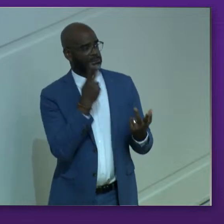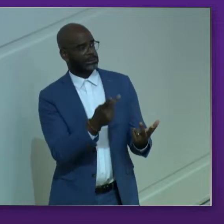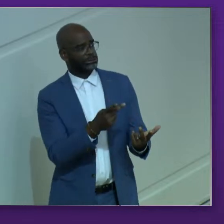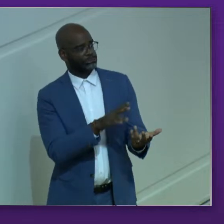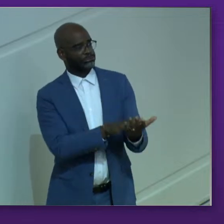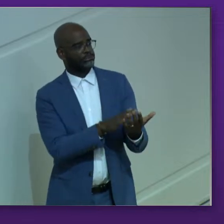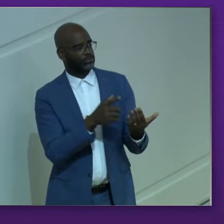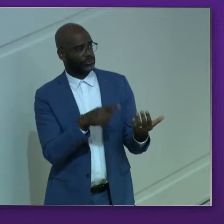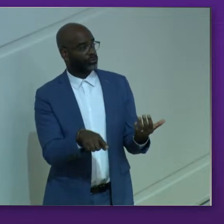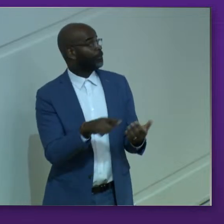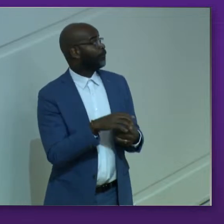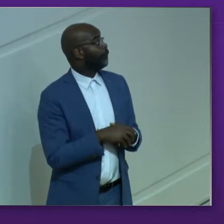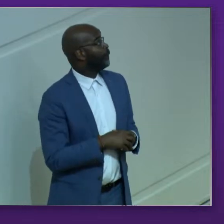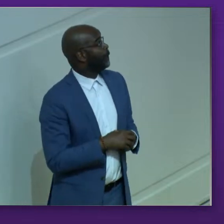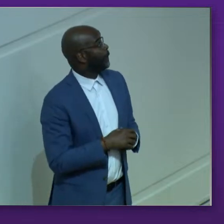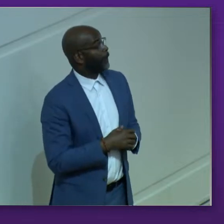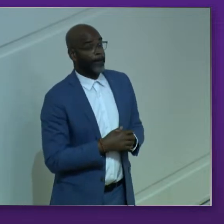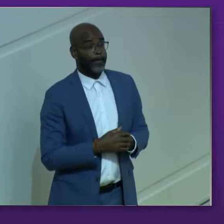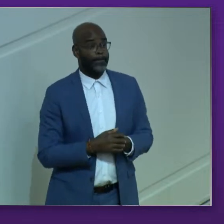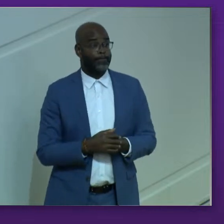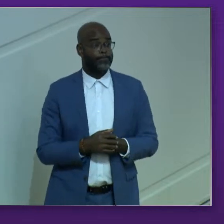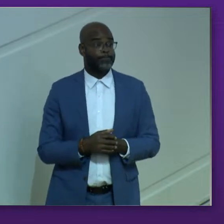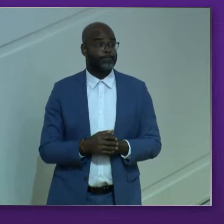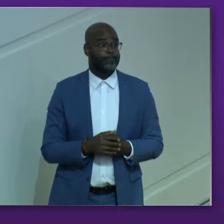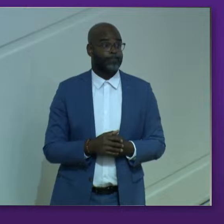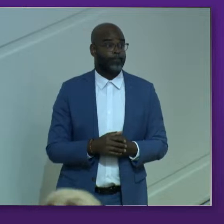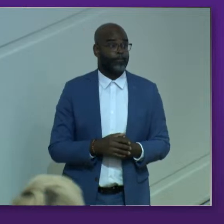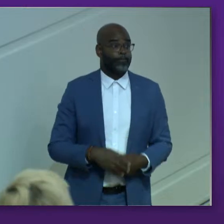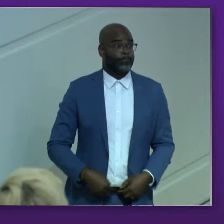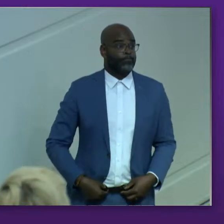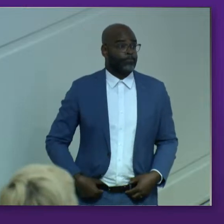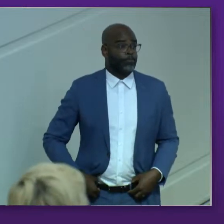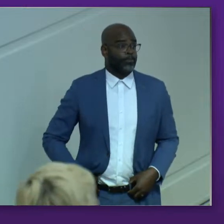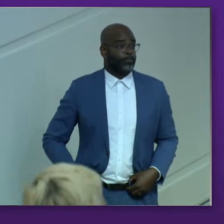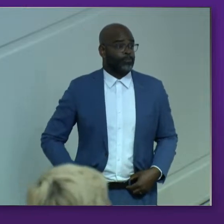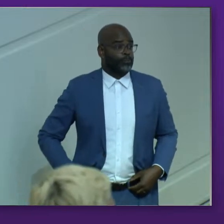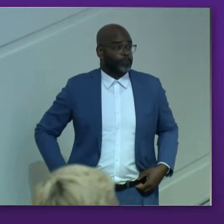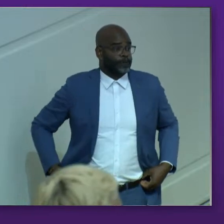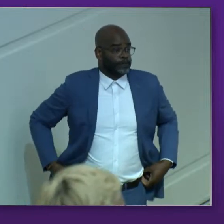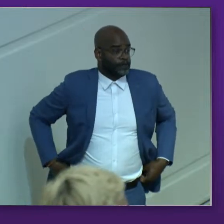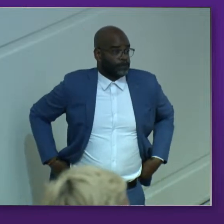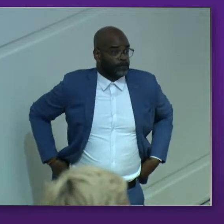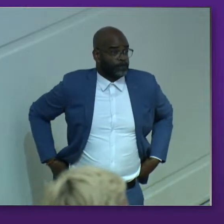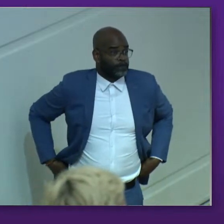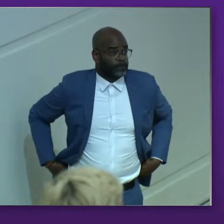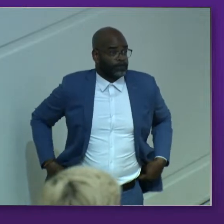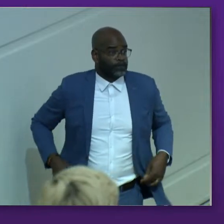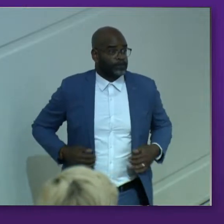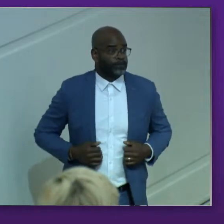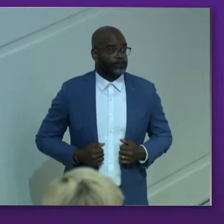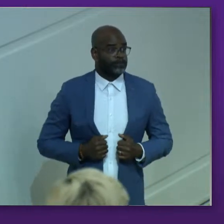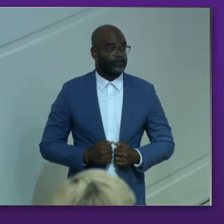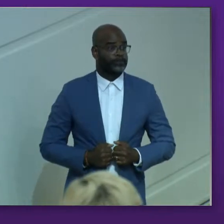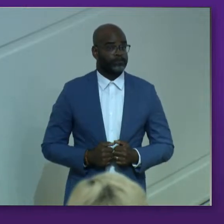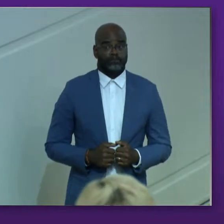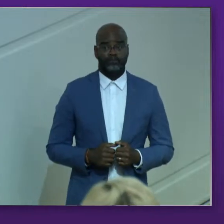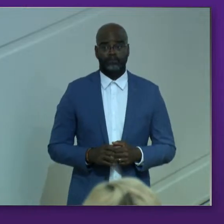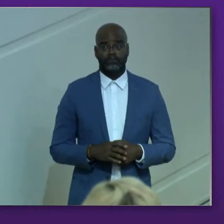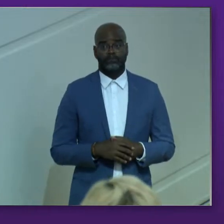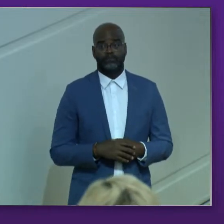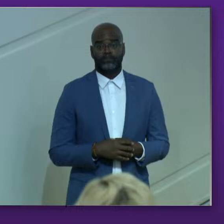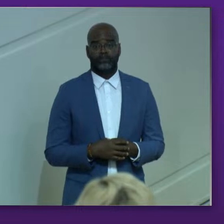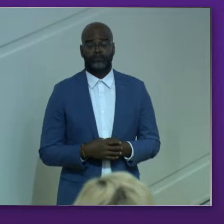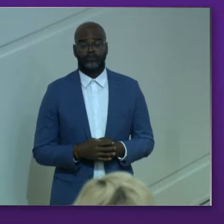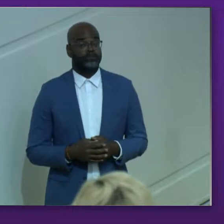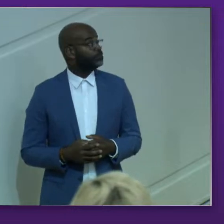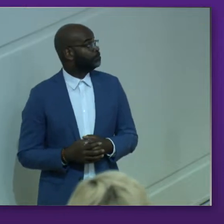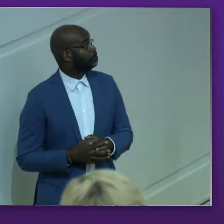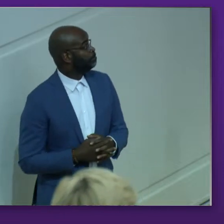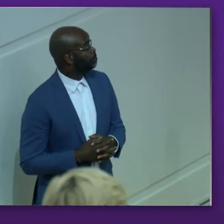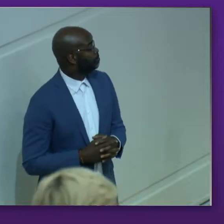STAND SO THAT YOU CAN BE